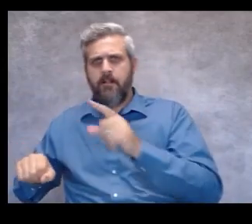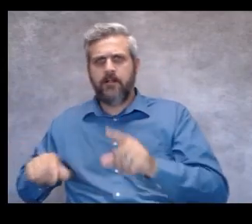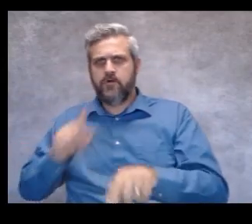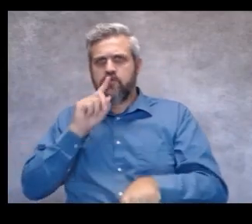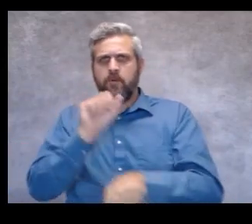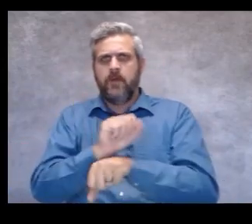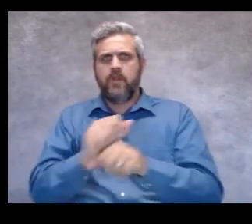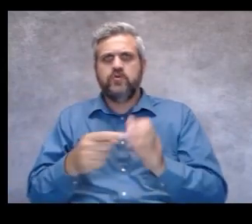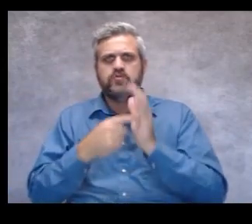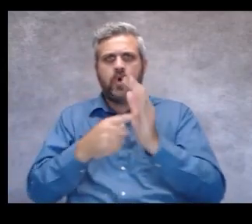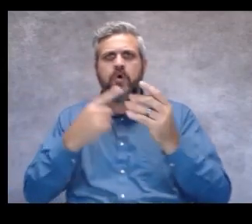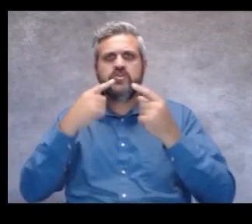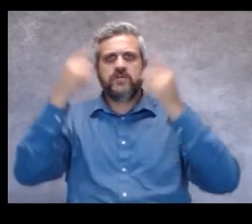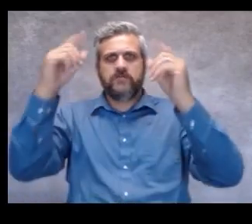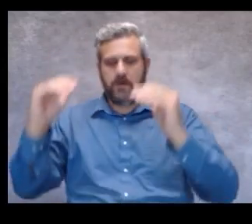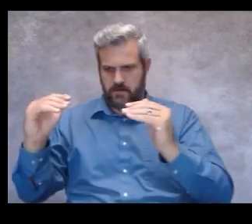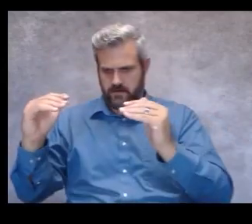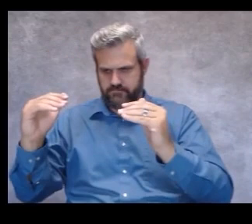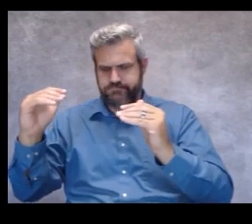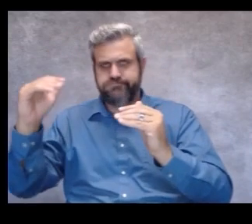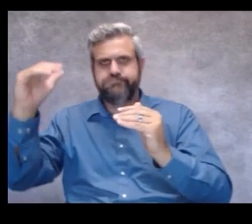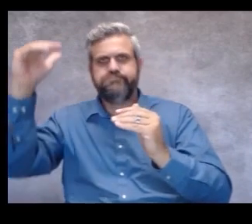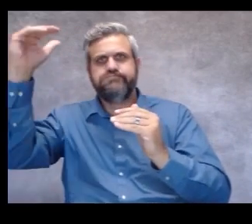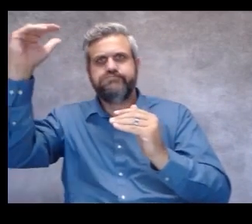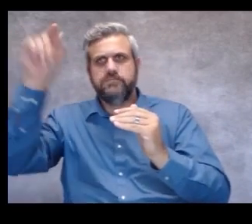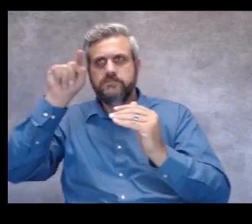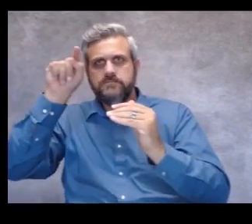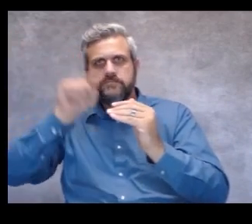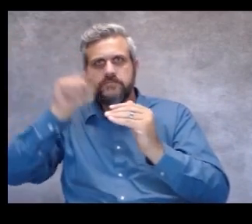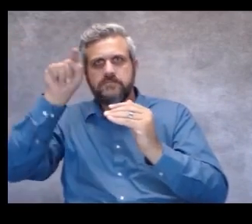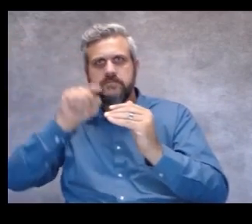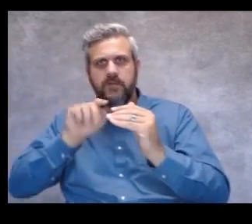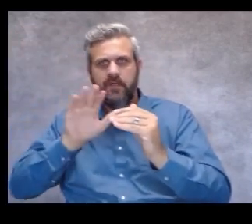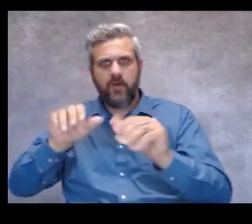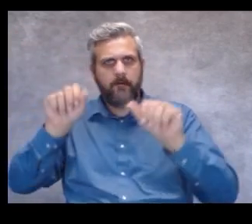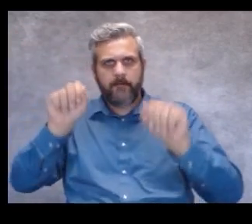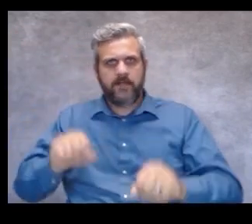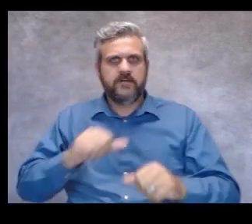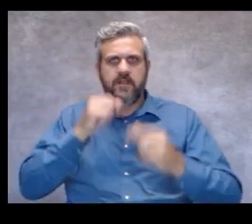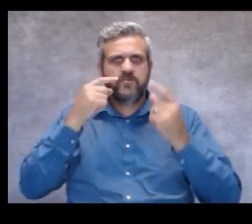achievement to a degree that there is an overall diminished ability to achieve at